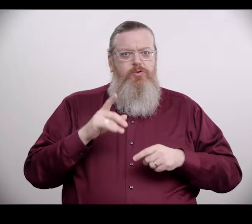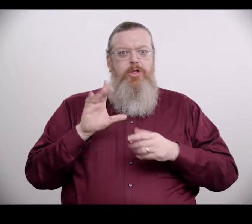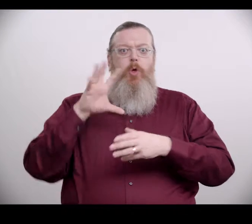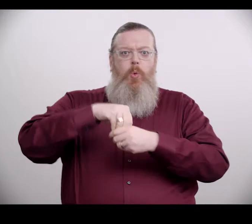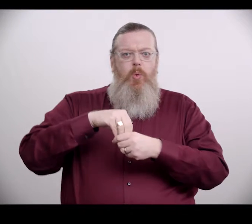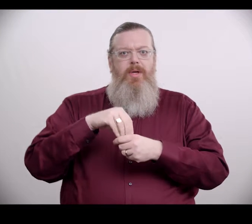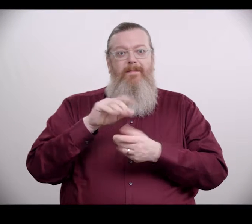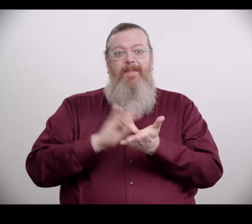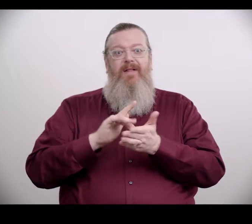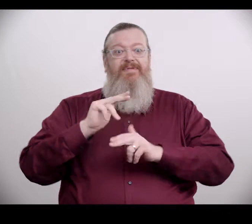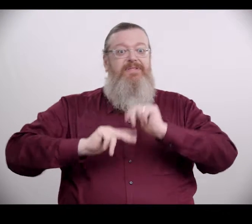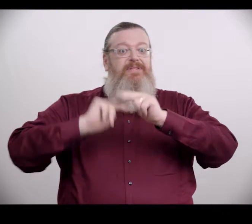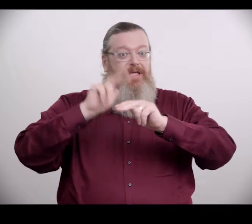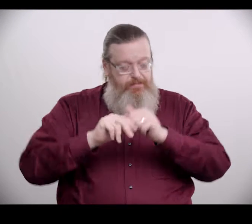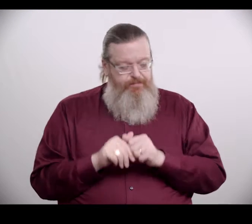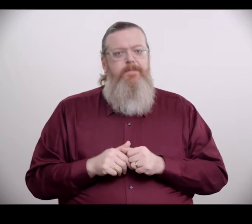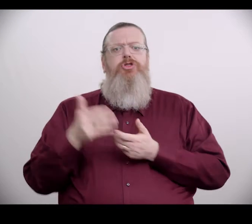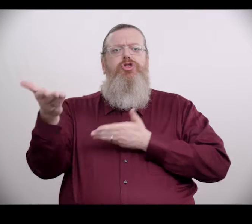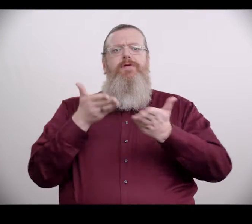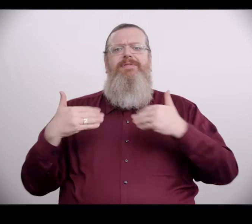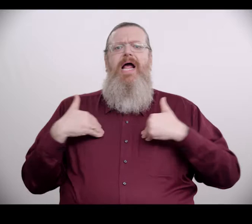including a medical facility.